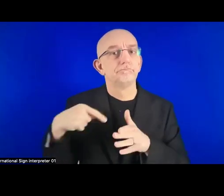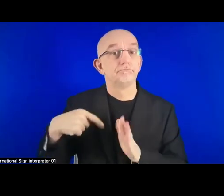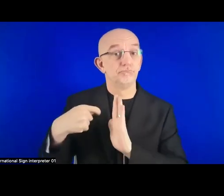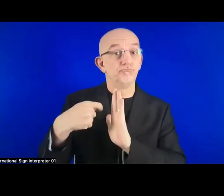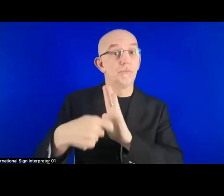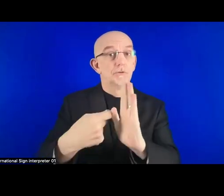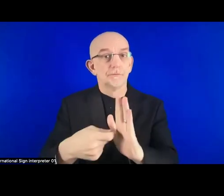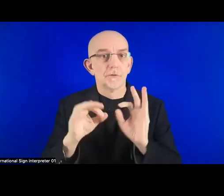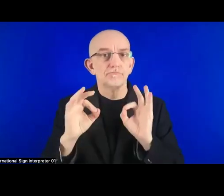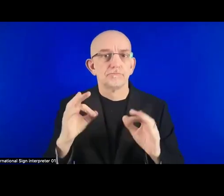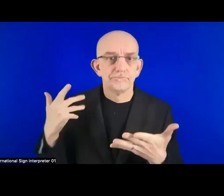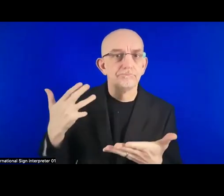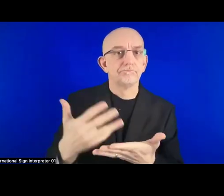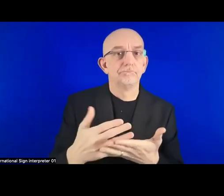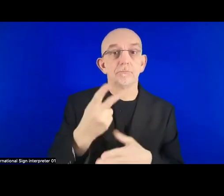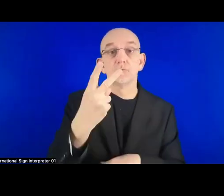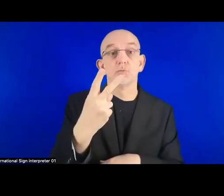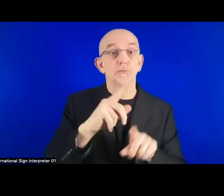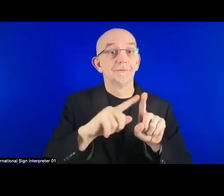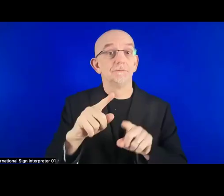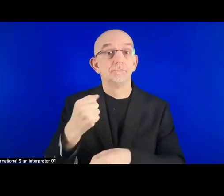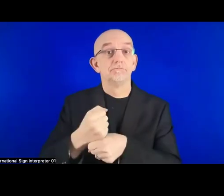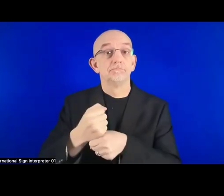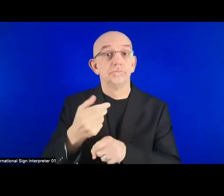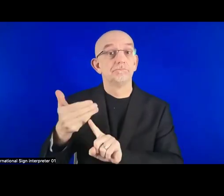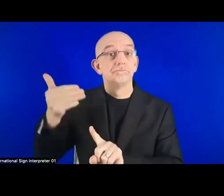discovered from that work was that our PhDs were receiving excellent training and